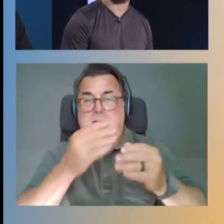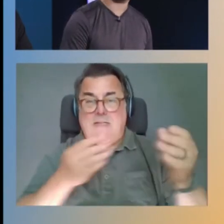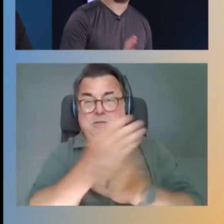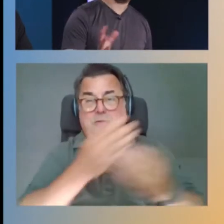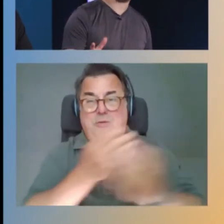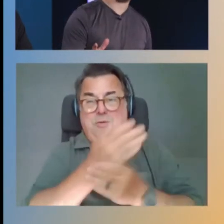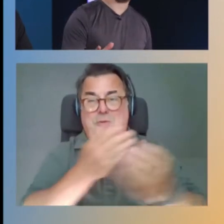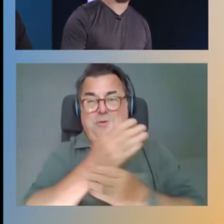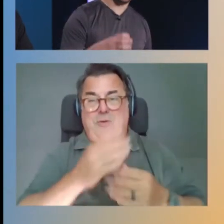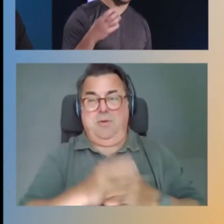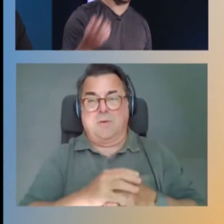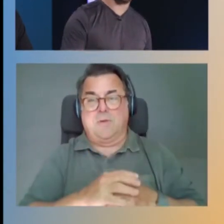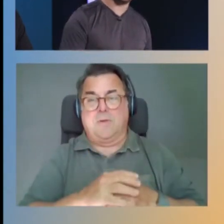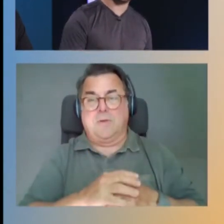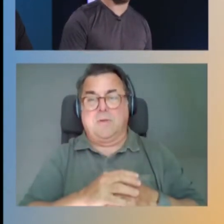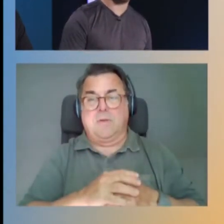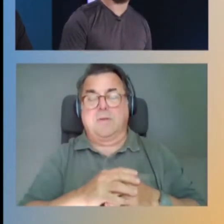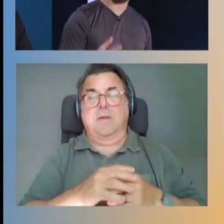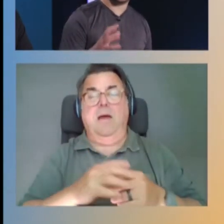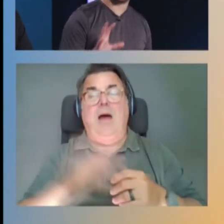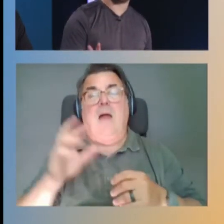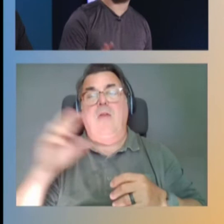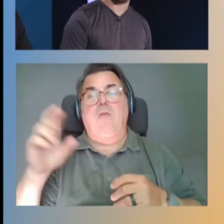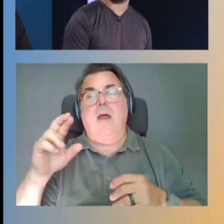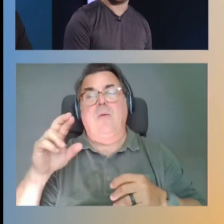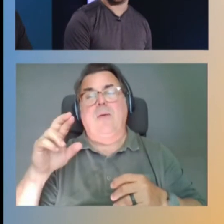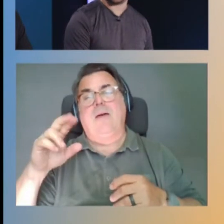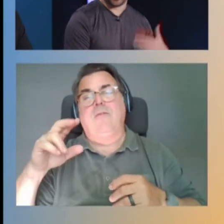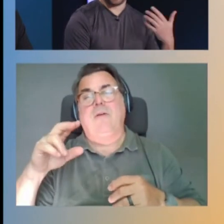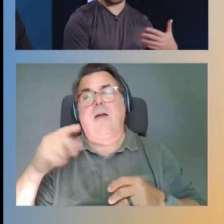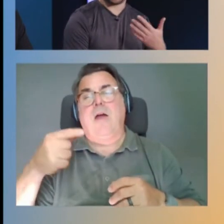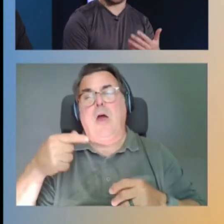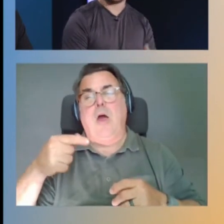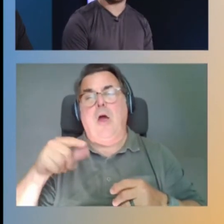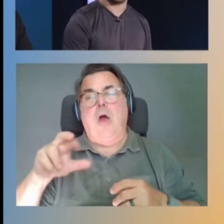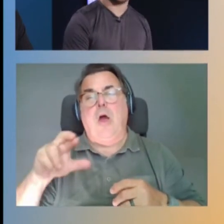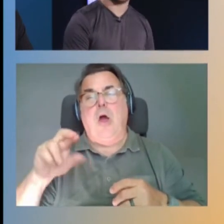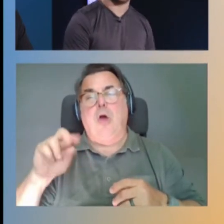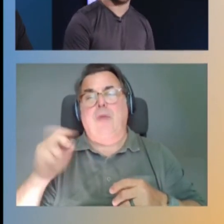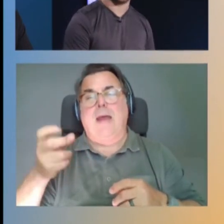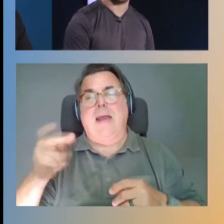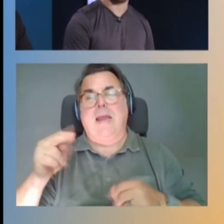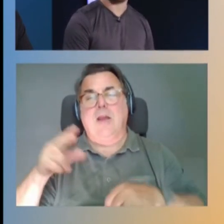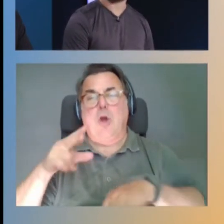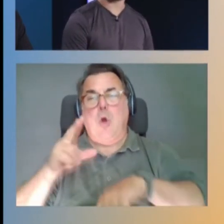And on the right, we have the gradient norm, which is just a debug tool that we use to see that Trainium is converging.